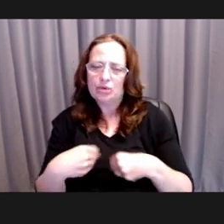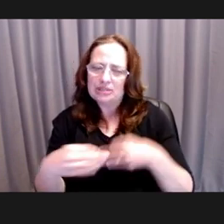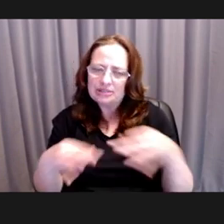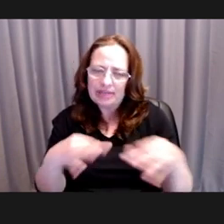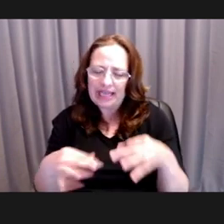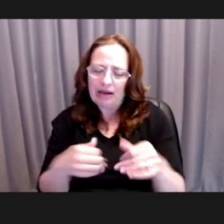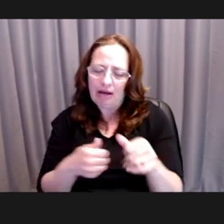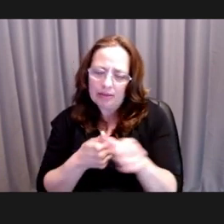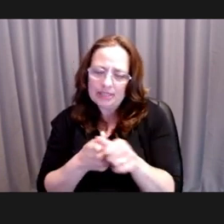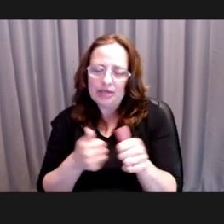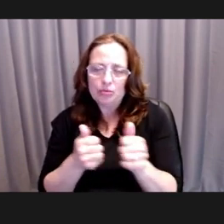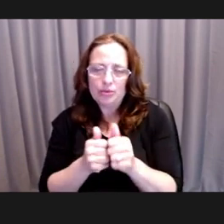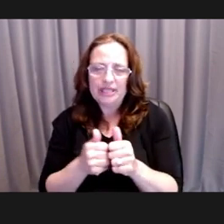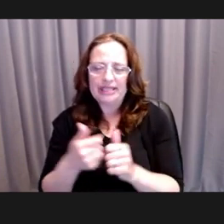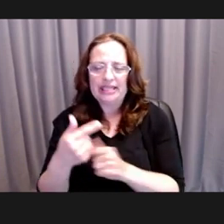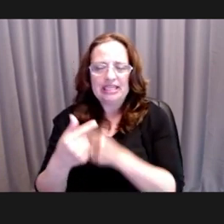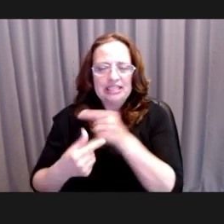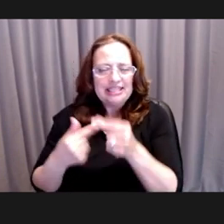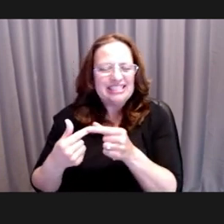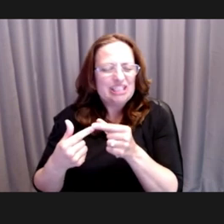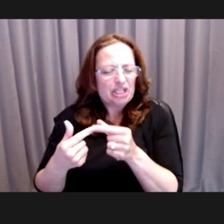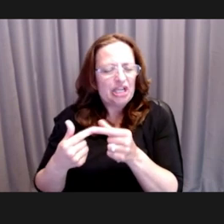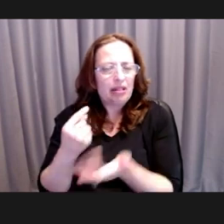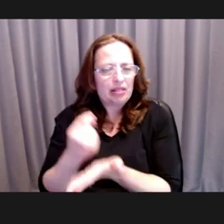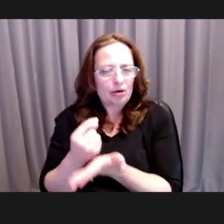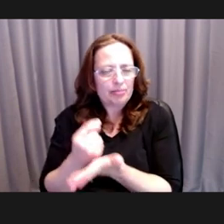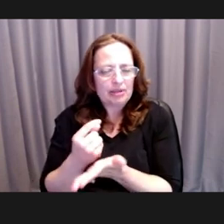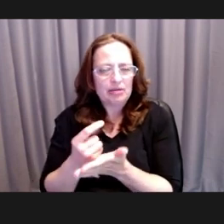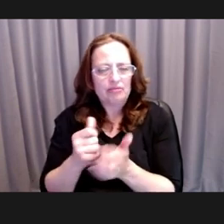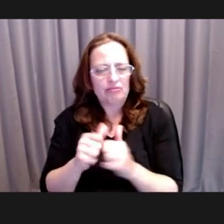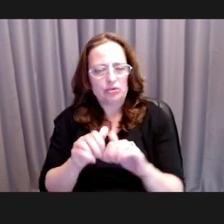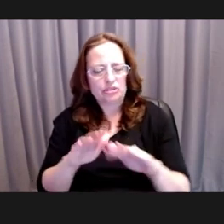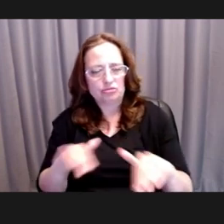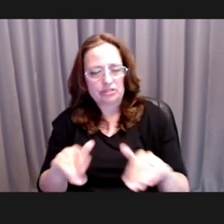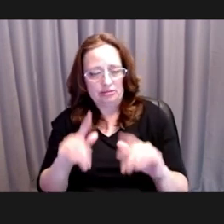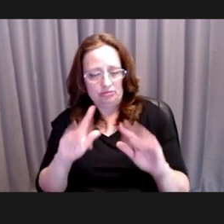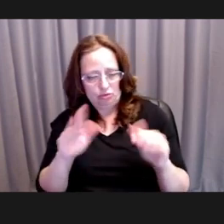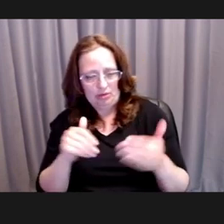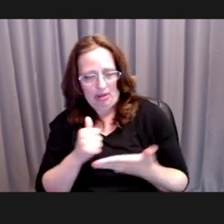available. As it relates to treating specifically children with hearing loss.